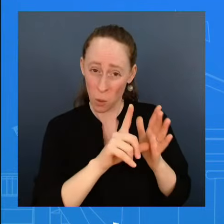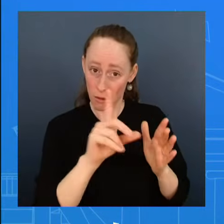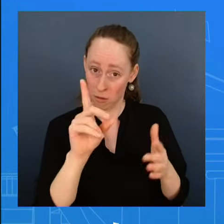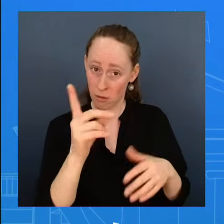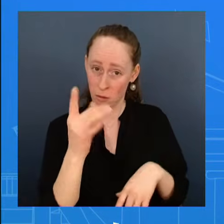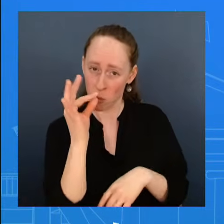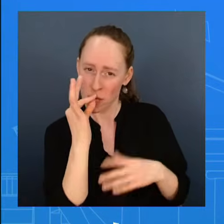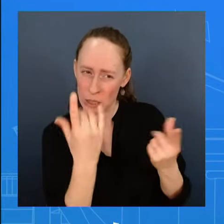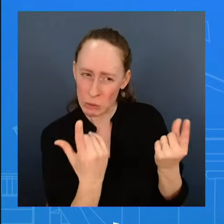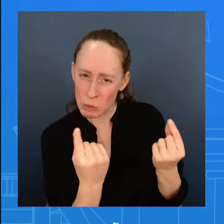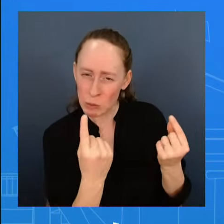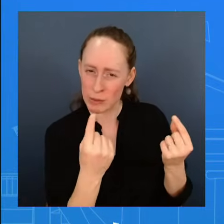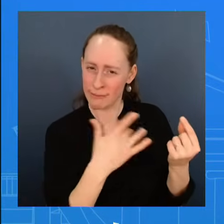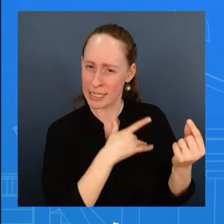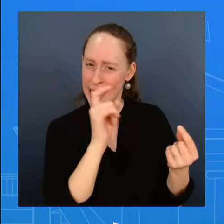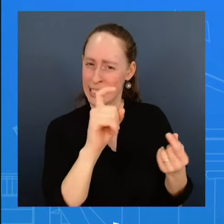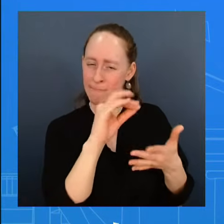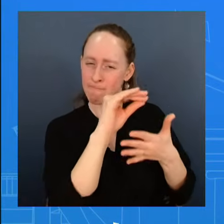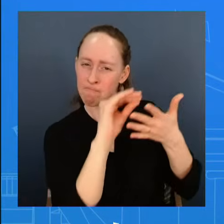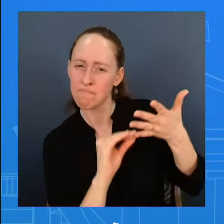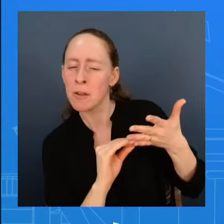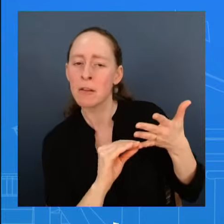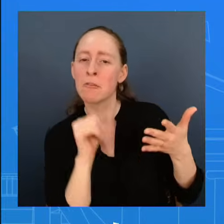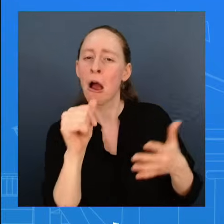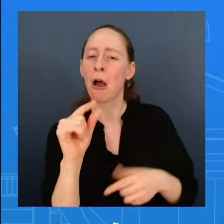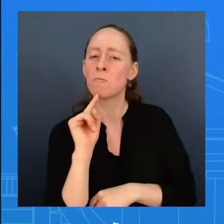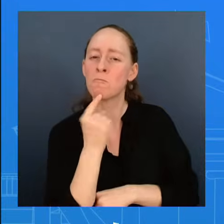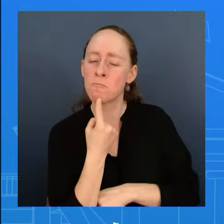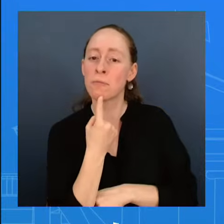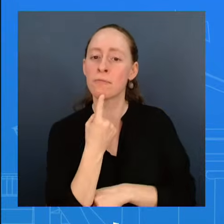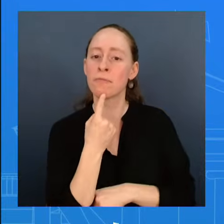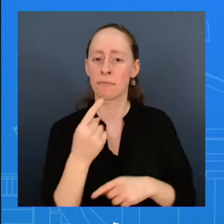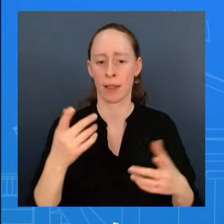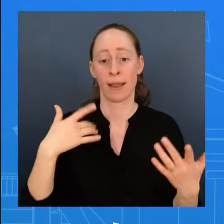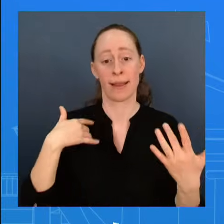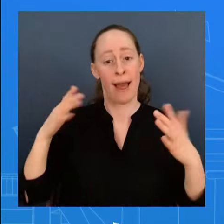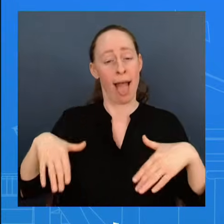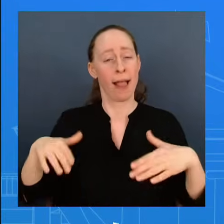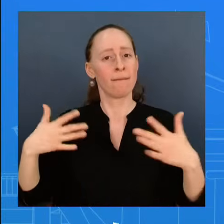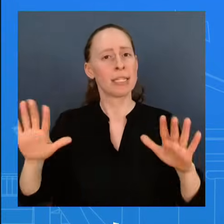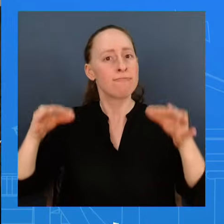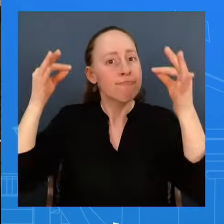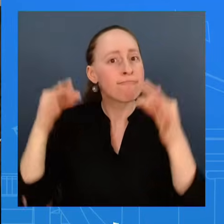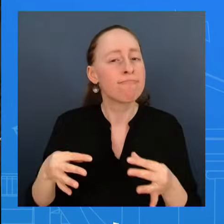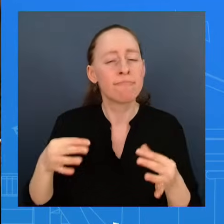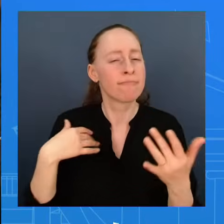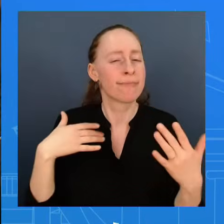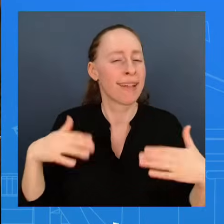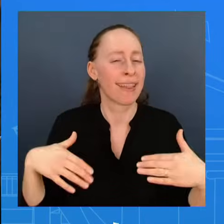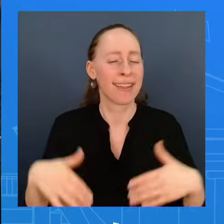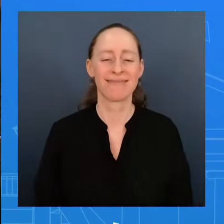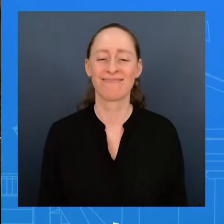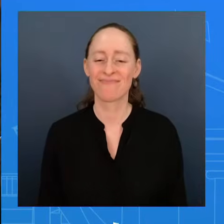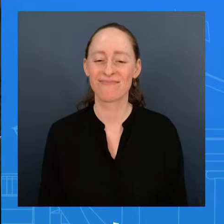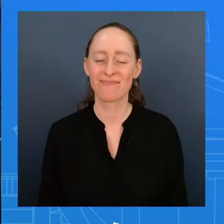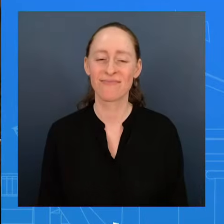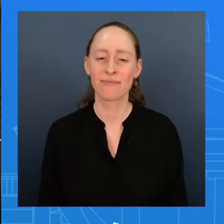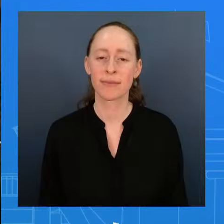how they're moving forward. Go ahead, Weijia. The Press: Thanks, Karine. As the administration considers bringing Palestinians here to the U.S. as refugees,